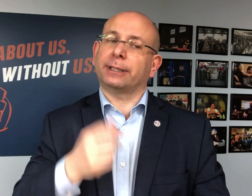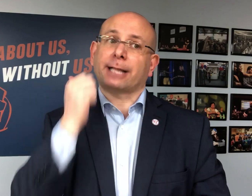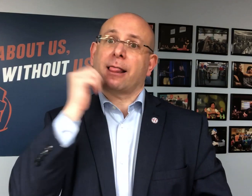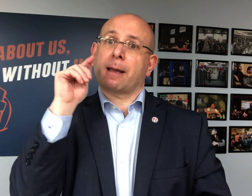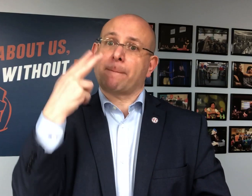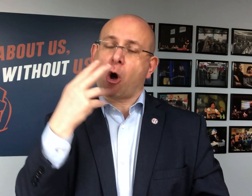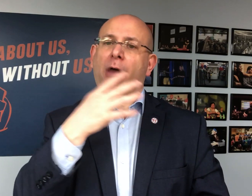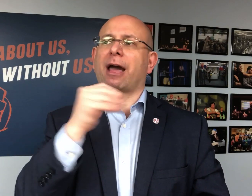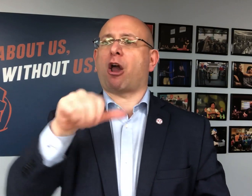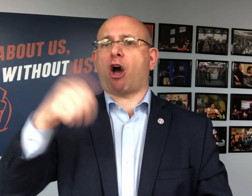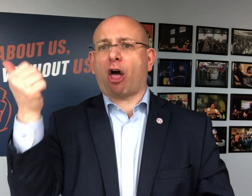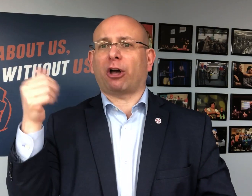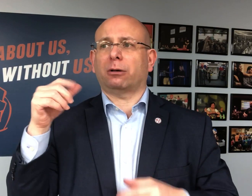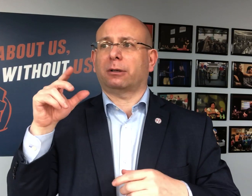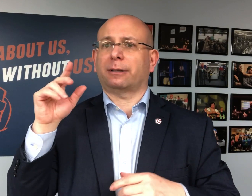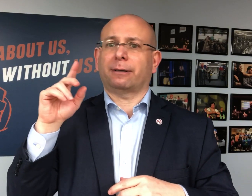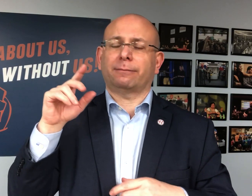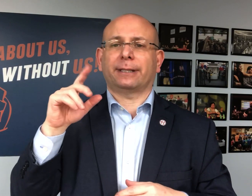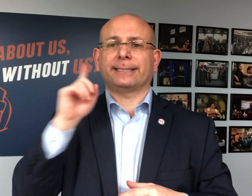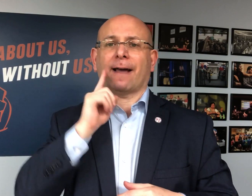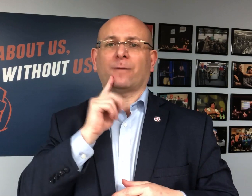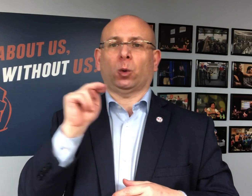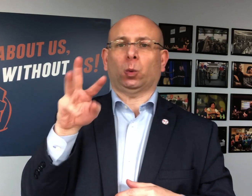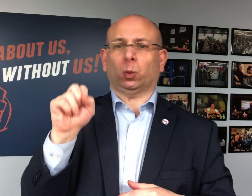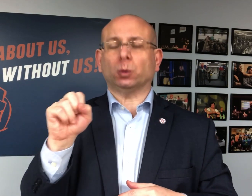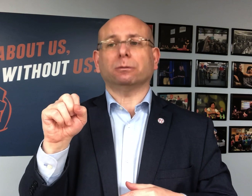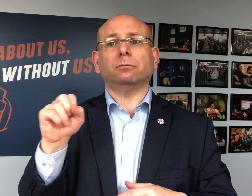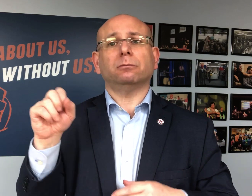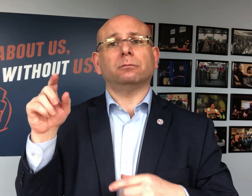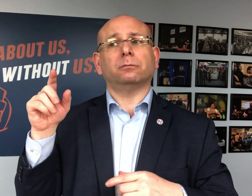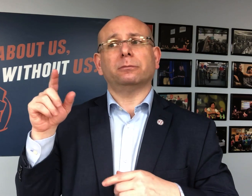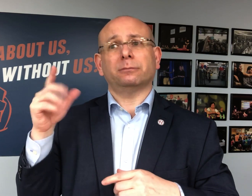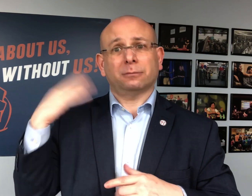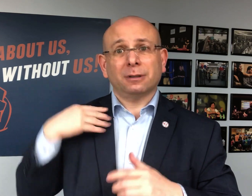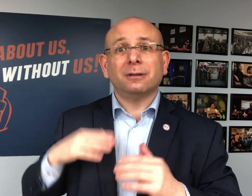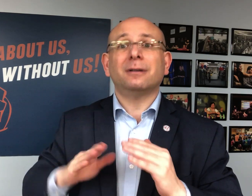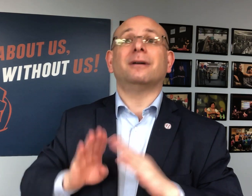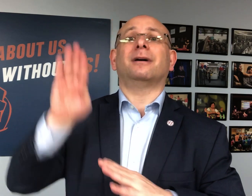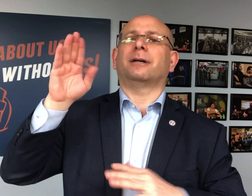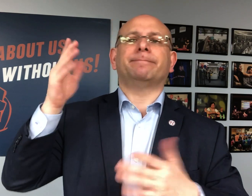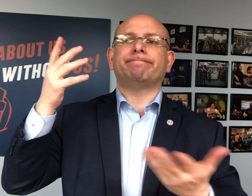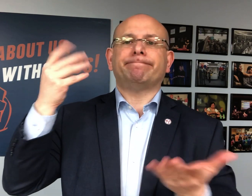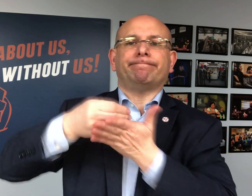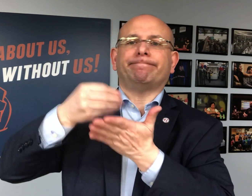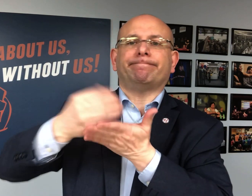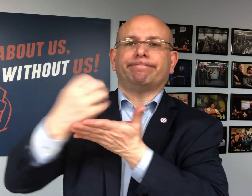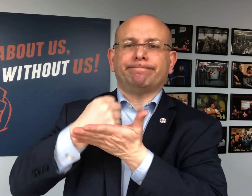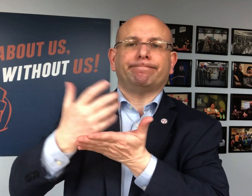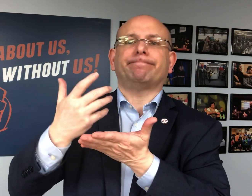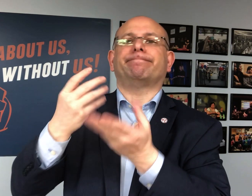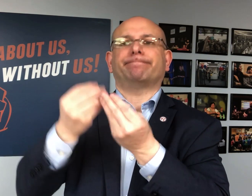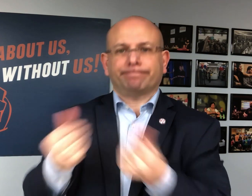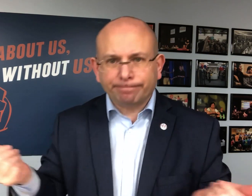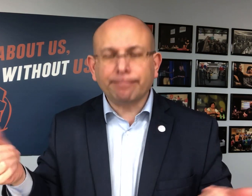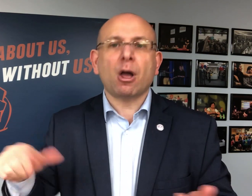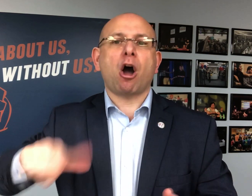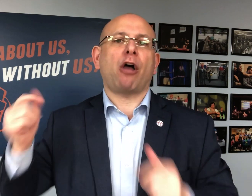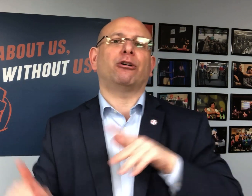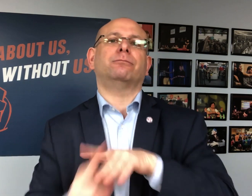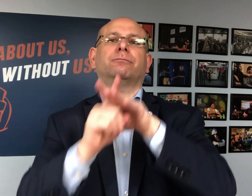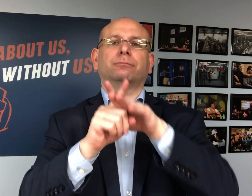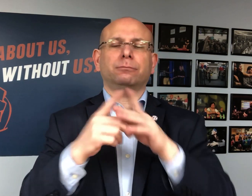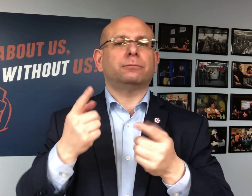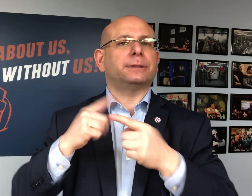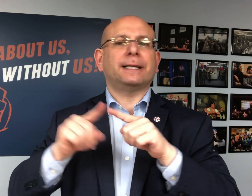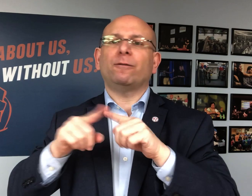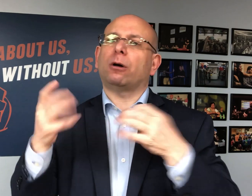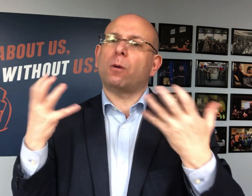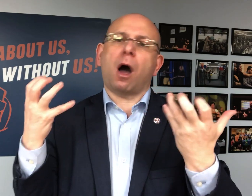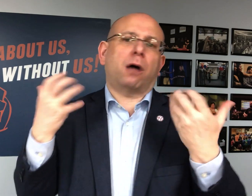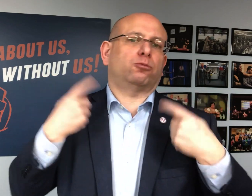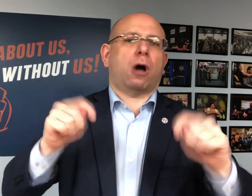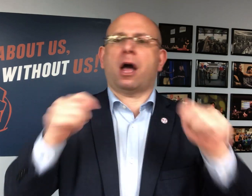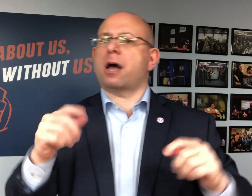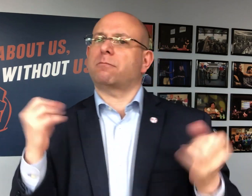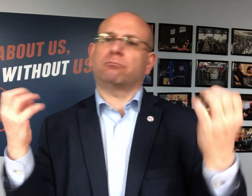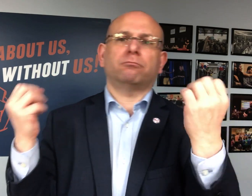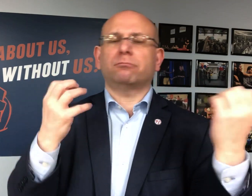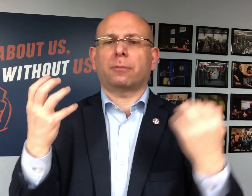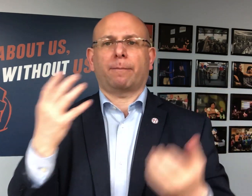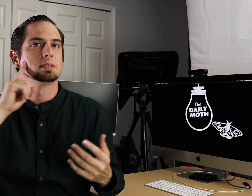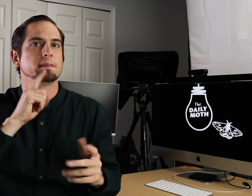"The Daily Moth and other similar groups have funding struggles."